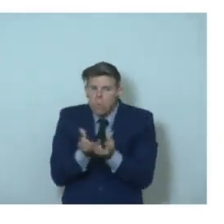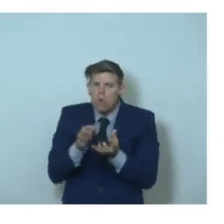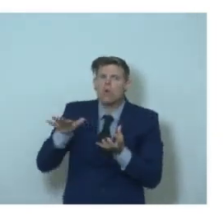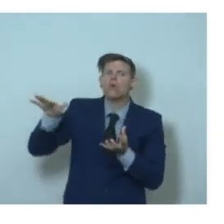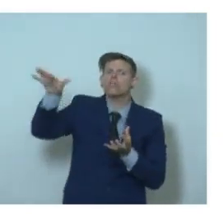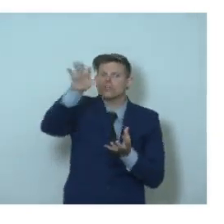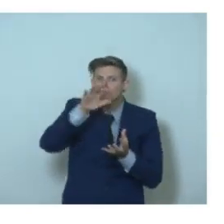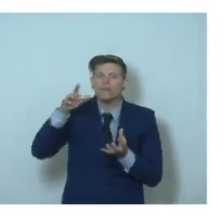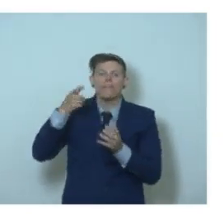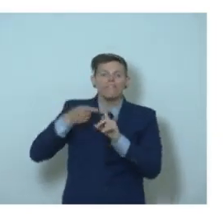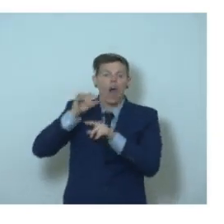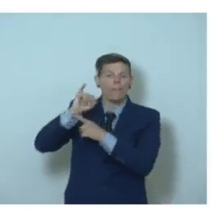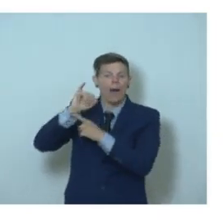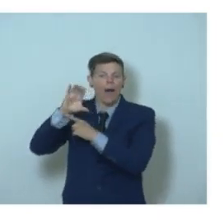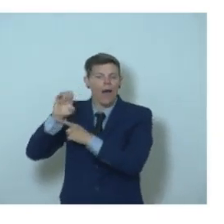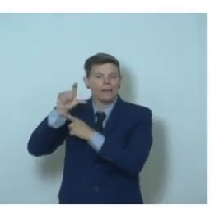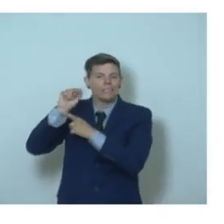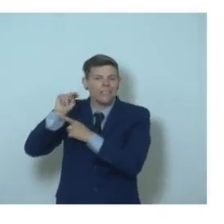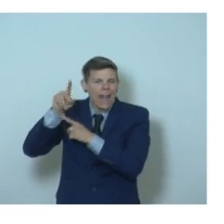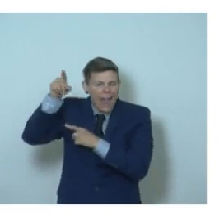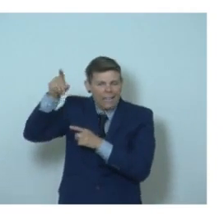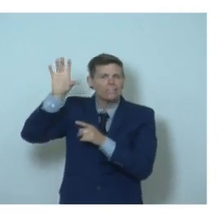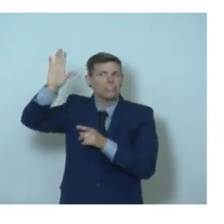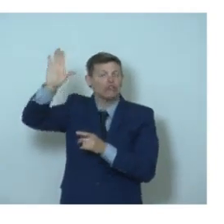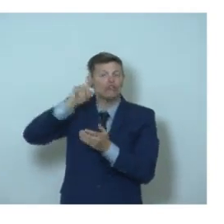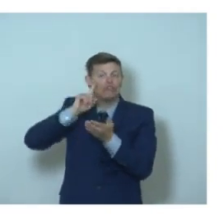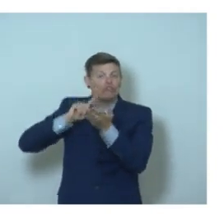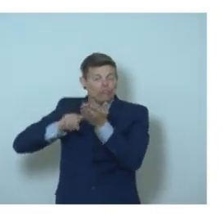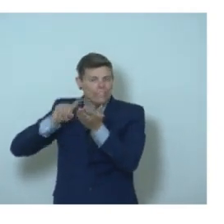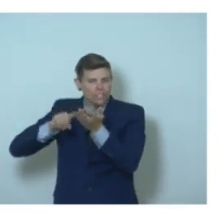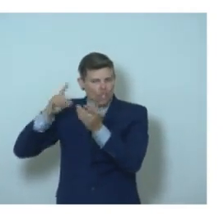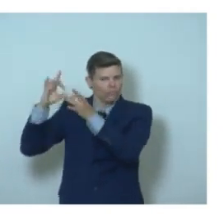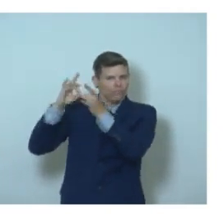WE HAVE NOT SEEN AS MUCH OF THAT AROUND THE WORLD.